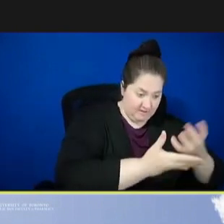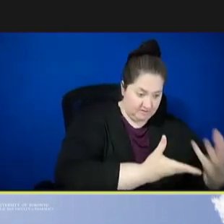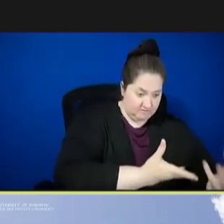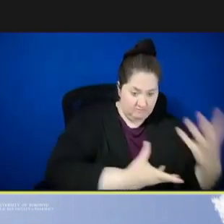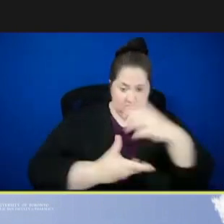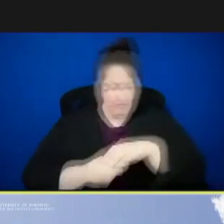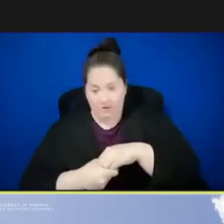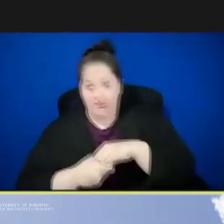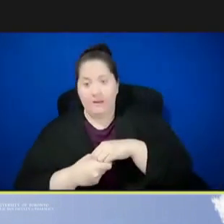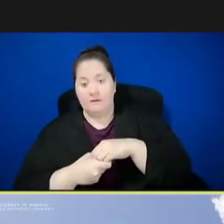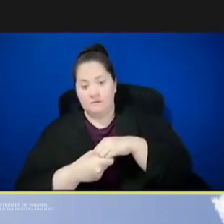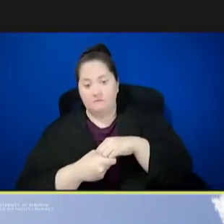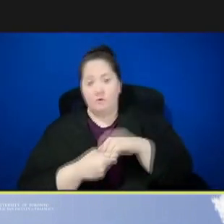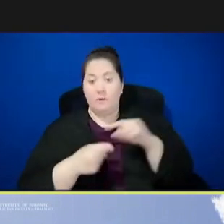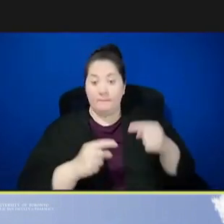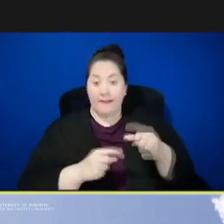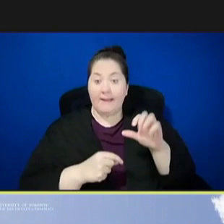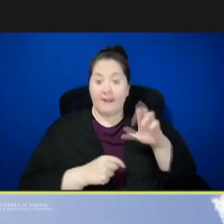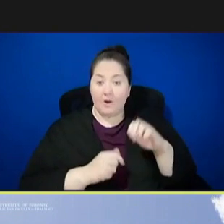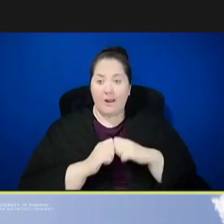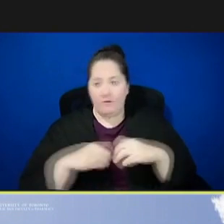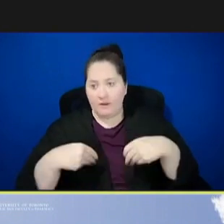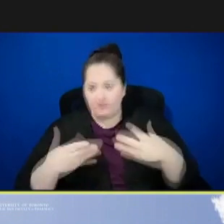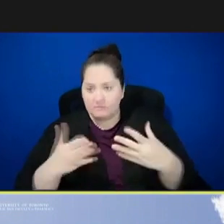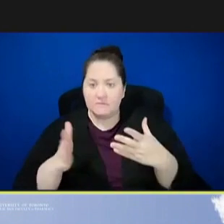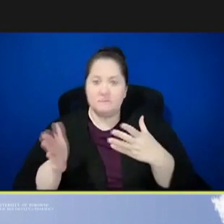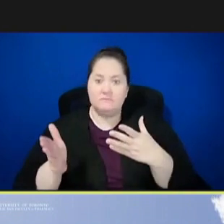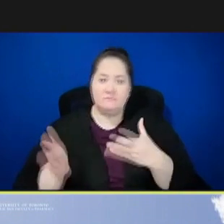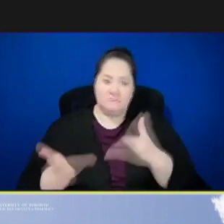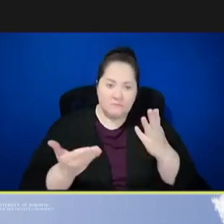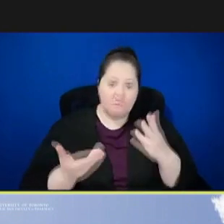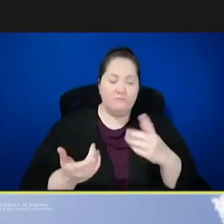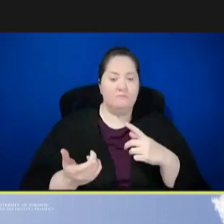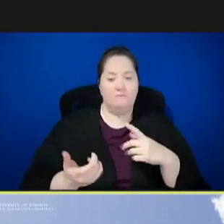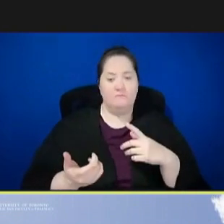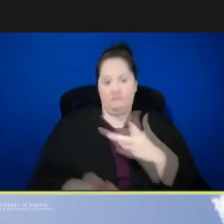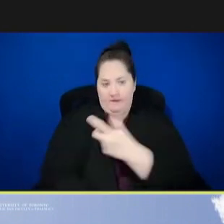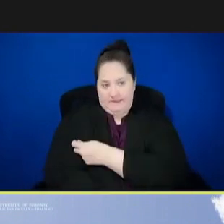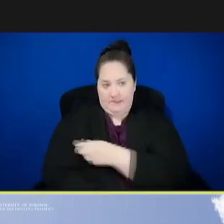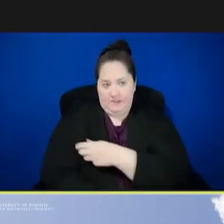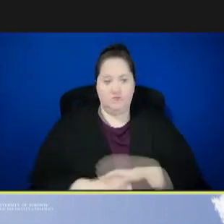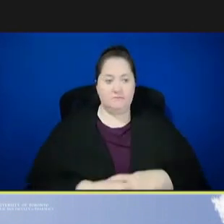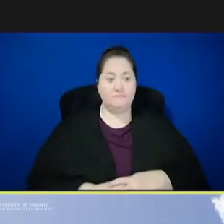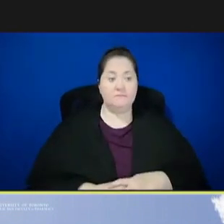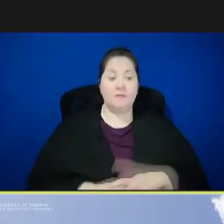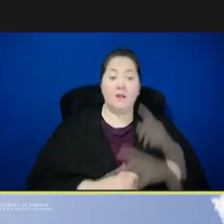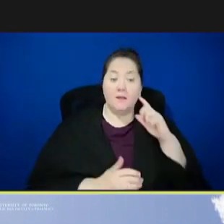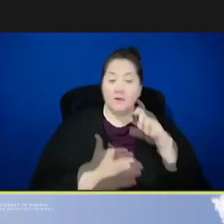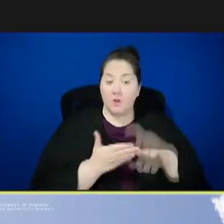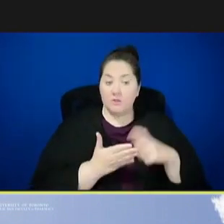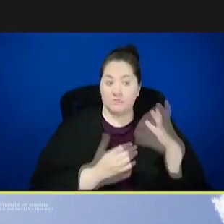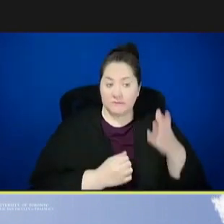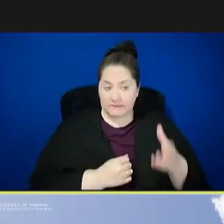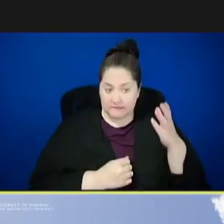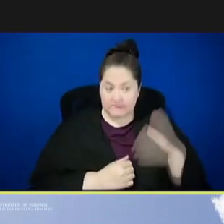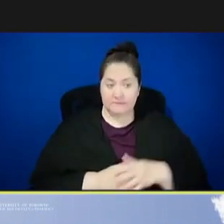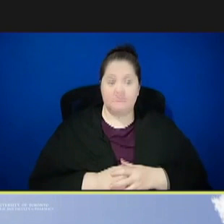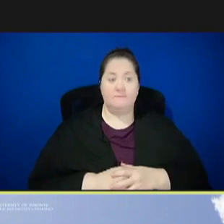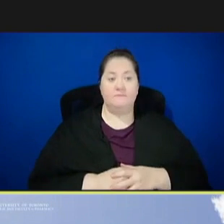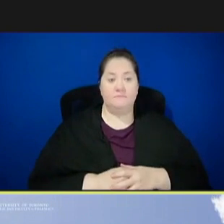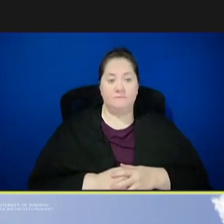and deliver vaccinations. So, next slide, please. Here are my acknowledgments. Next slide, please.